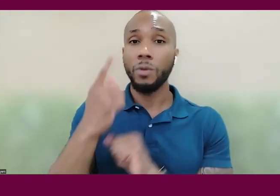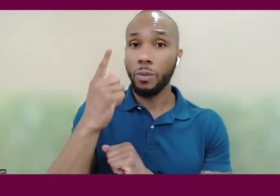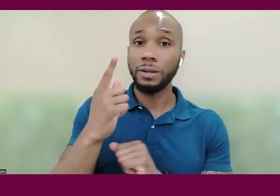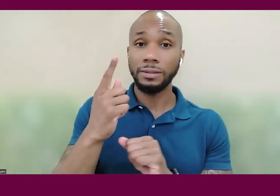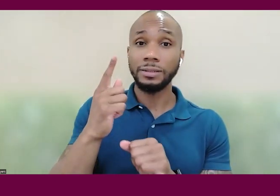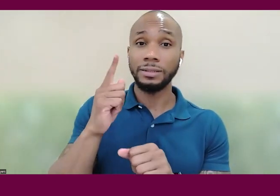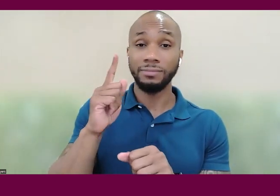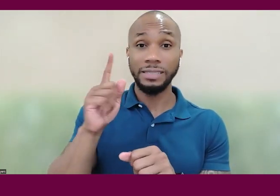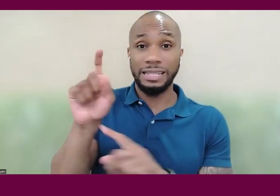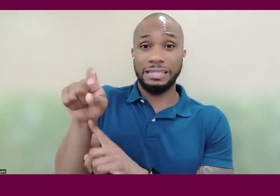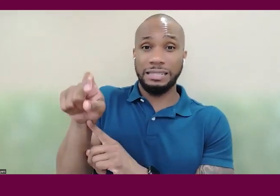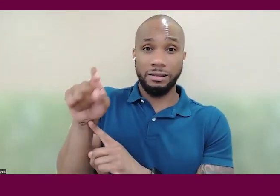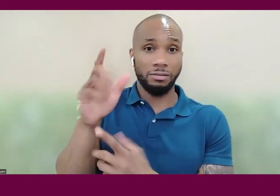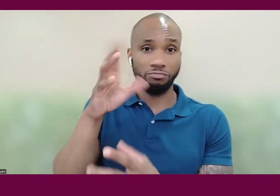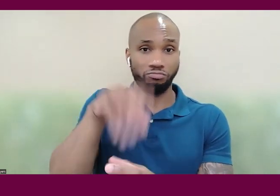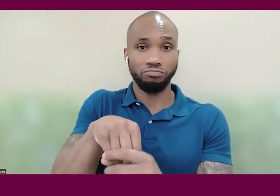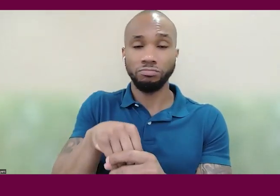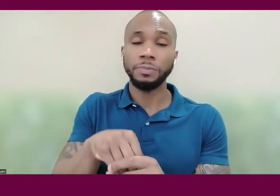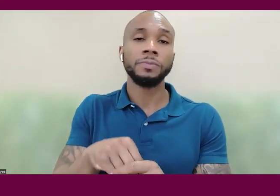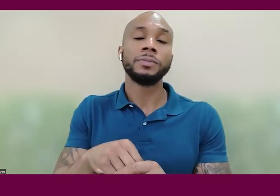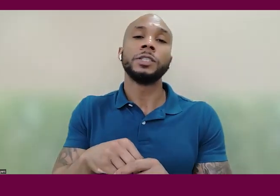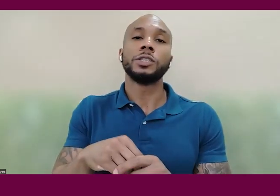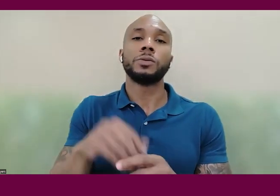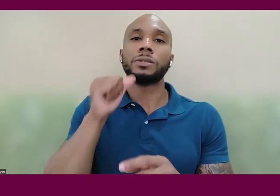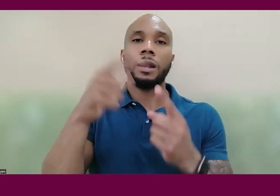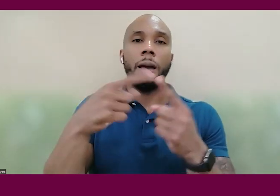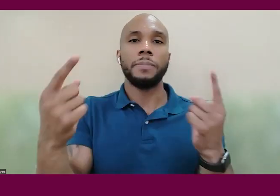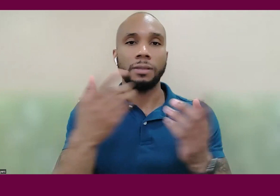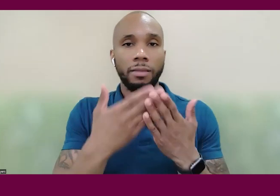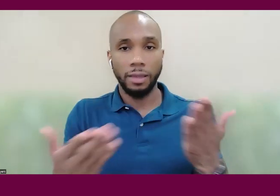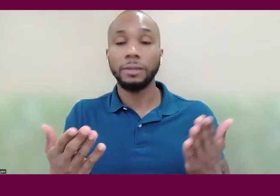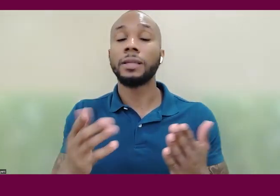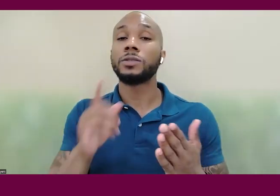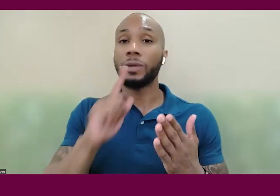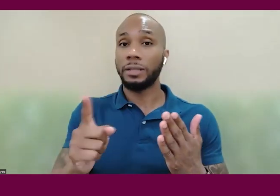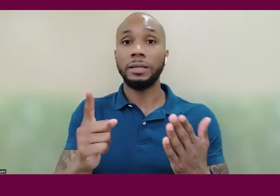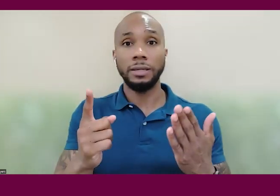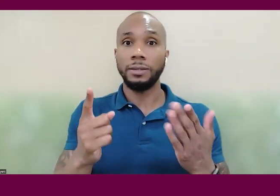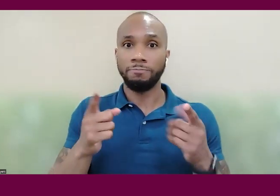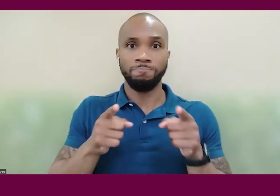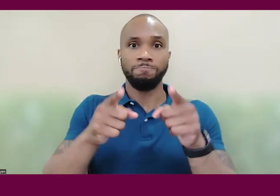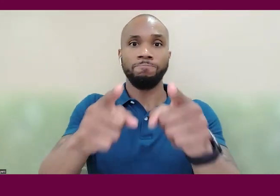Everybody is necessary. That's not an opposite thing. That's right alongside it.